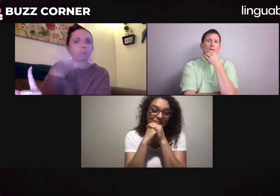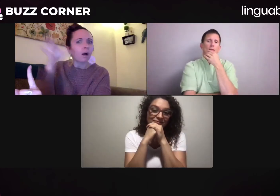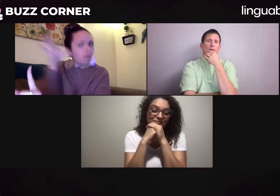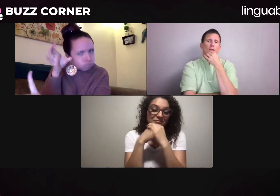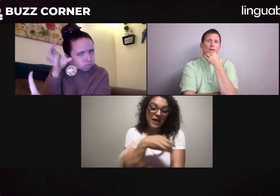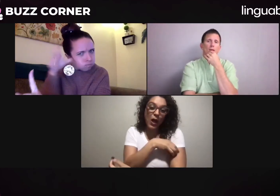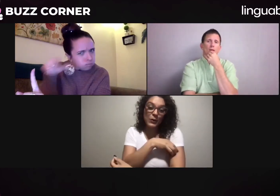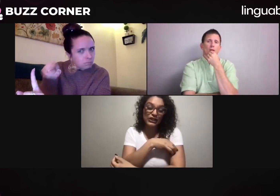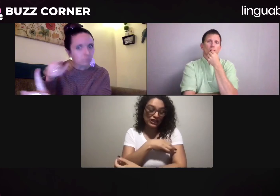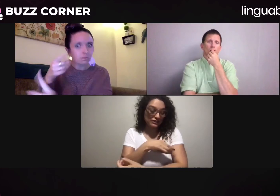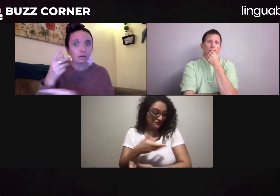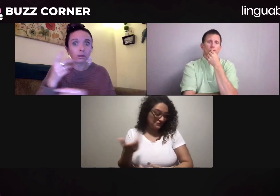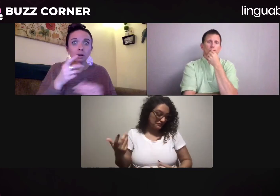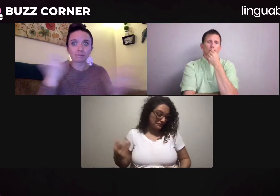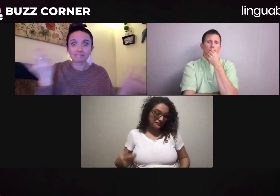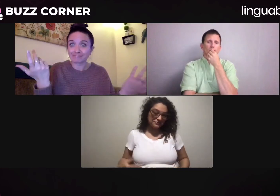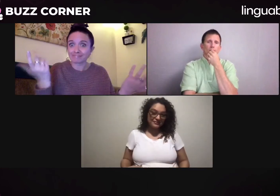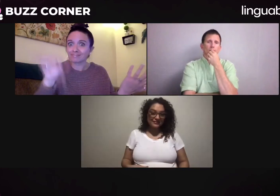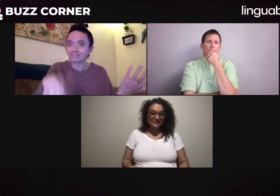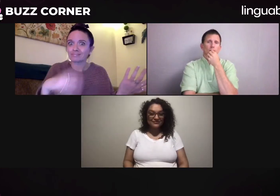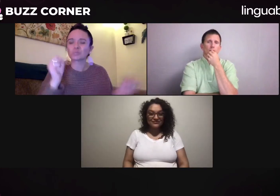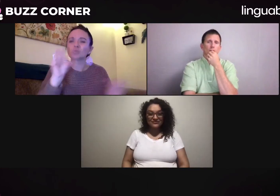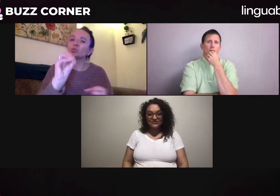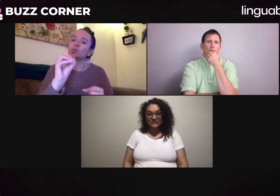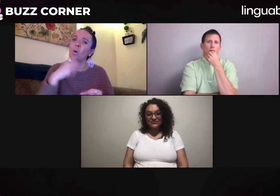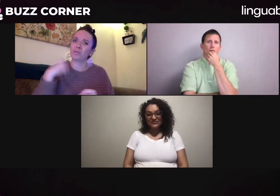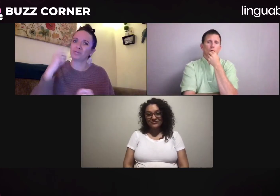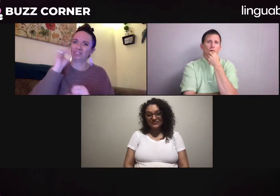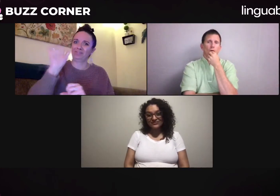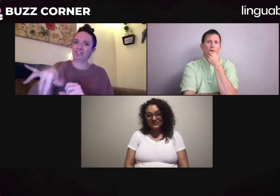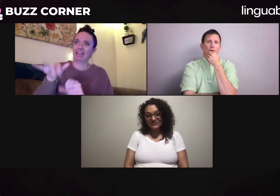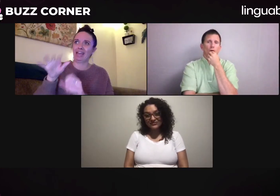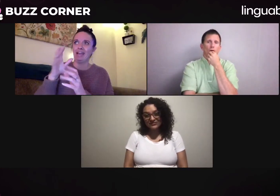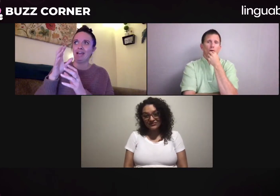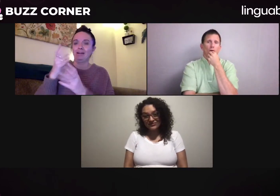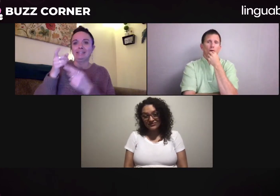hear everything that was going on. They didn't voice accurately. They didn't interpret into the spoken language